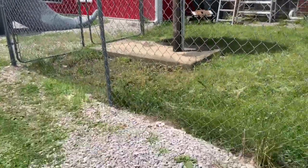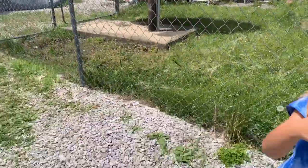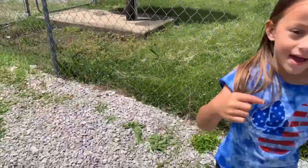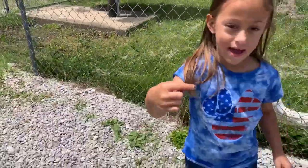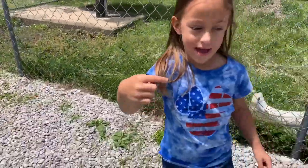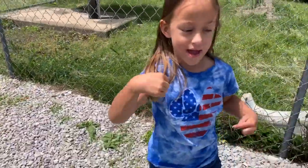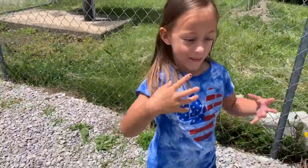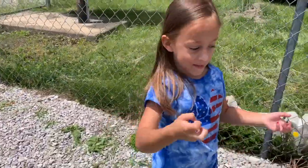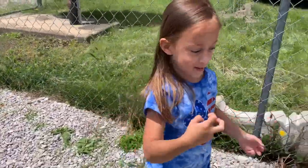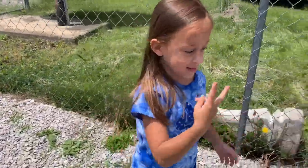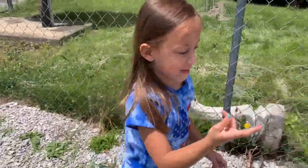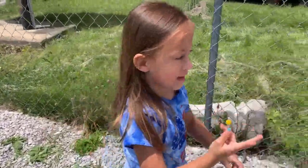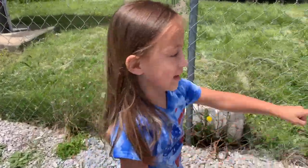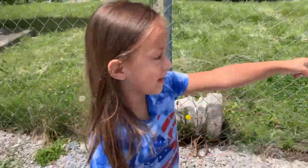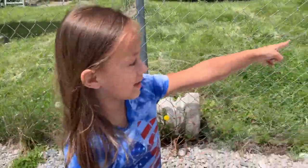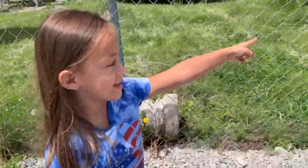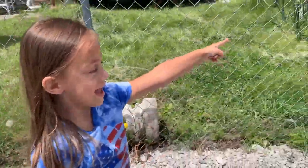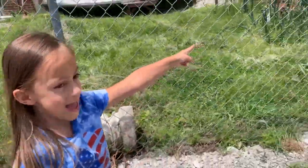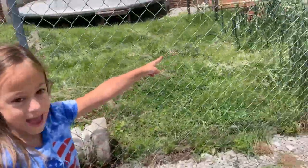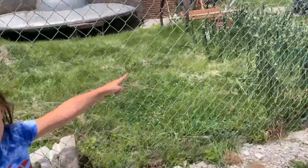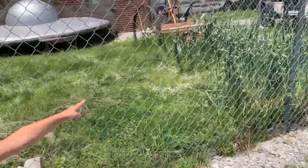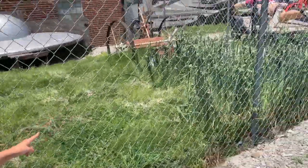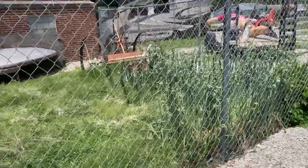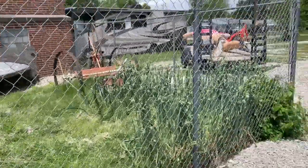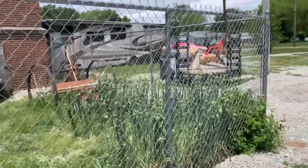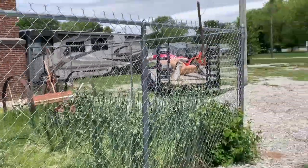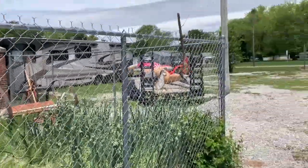Mom, I want to go see that.